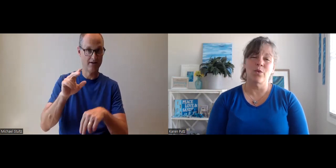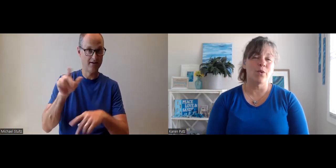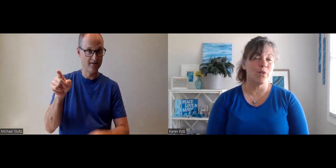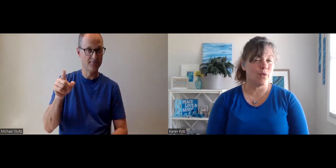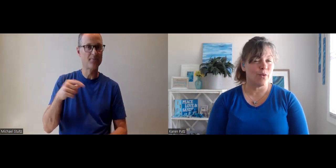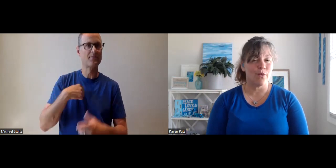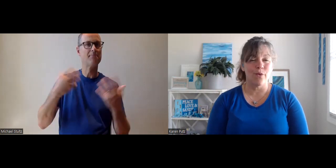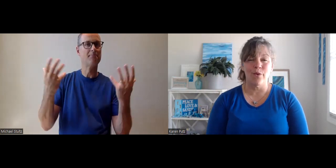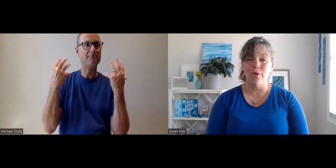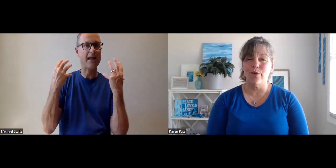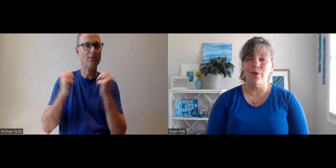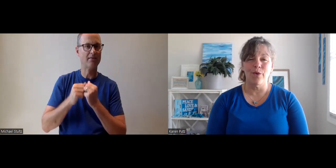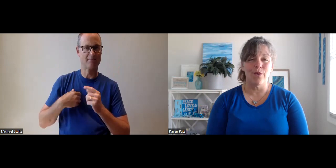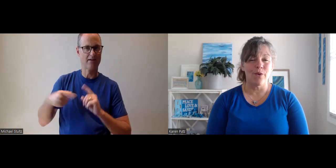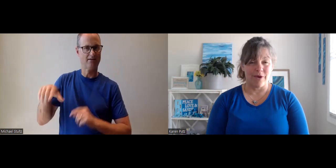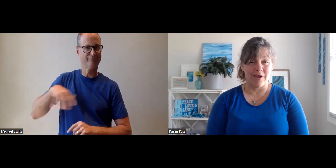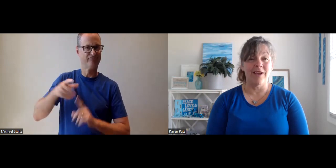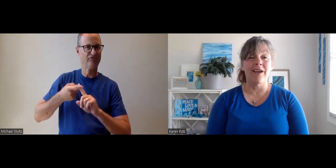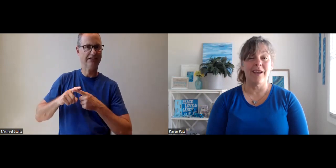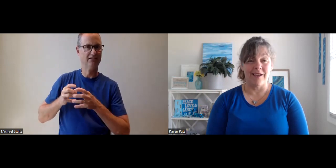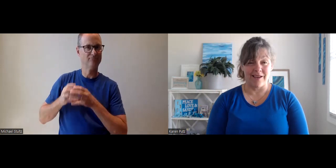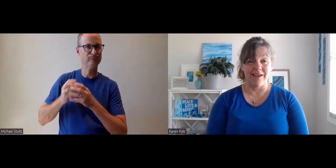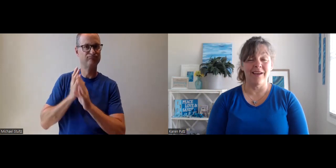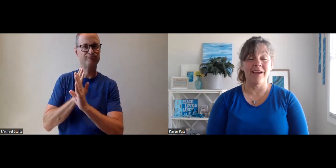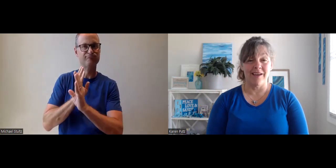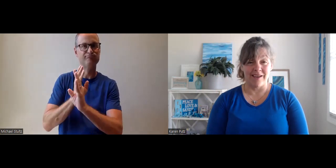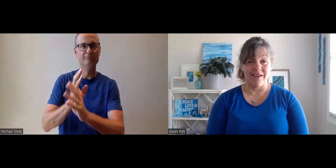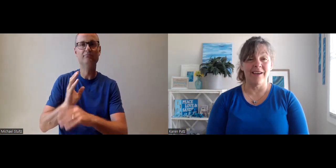favorite like photographs, like one of your most like favorite shot?